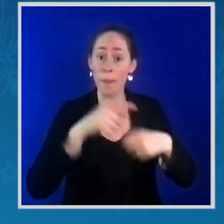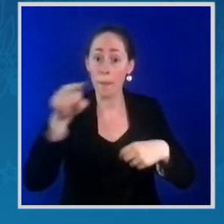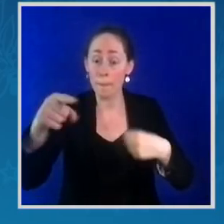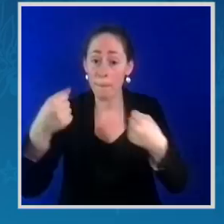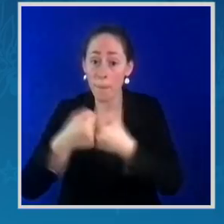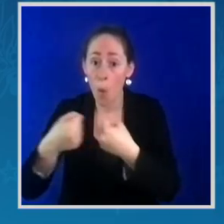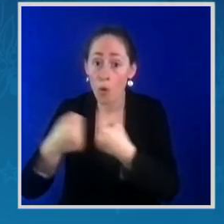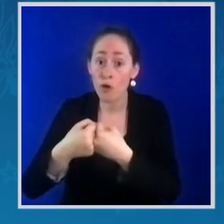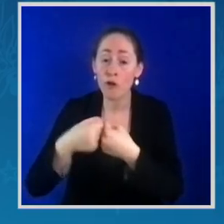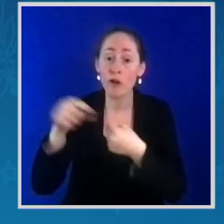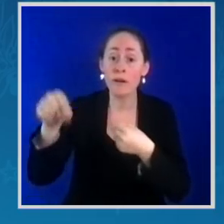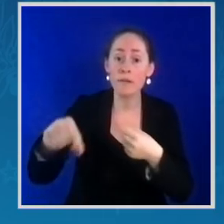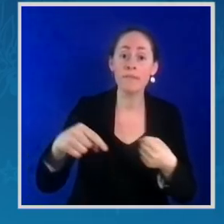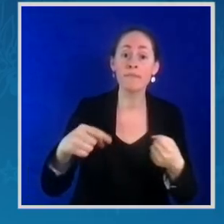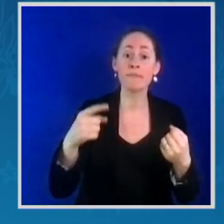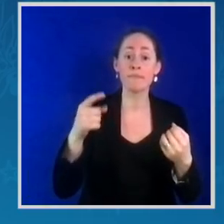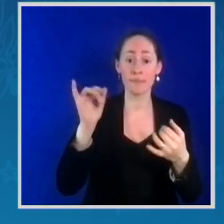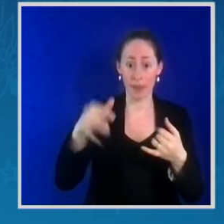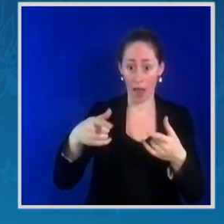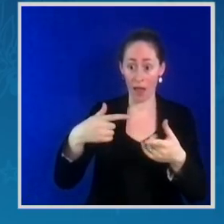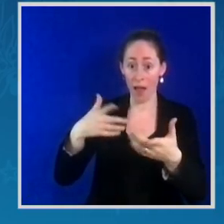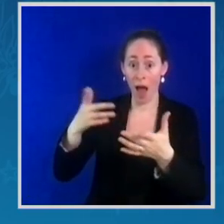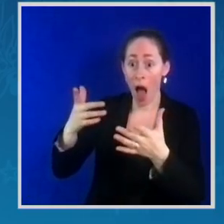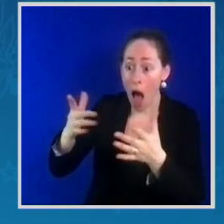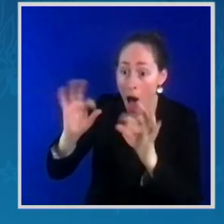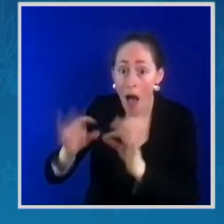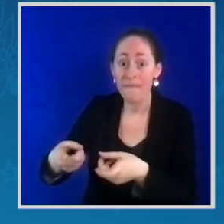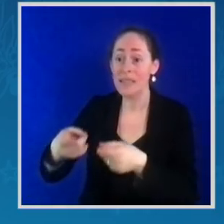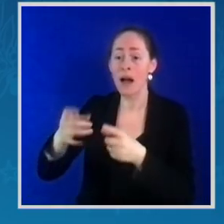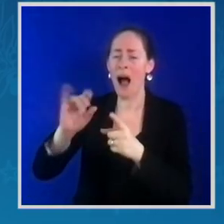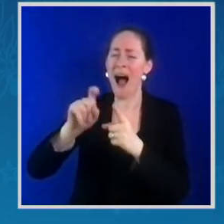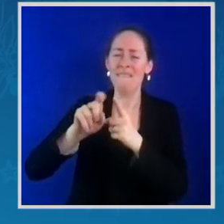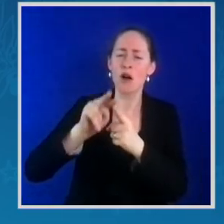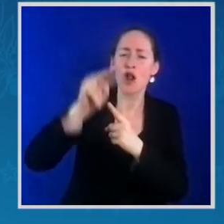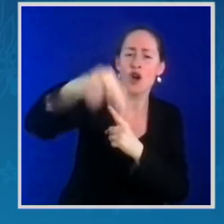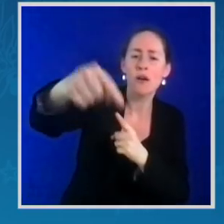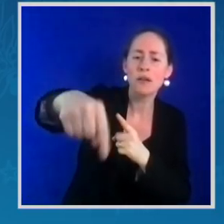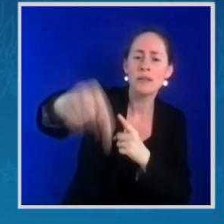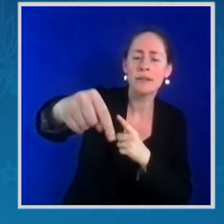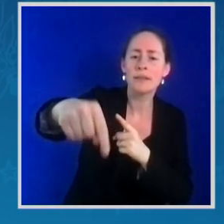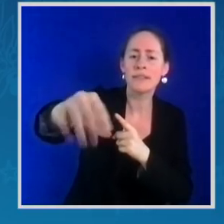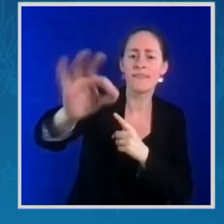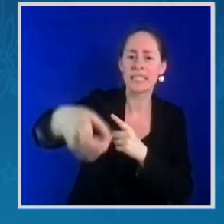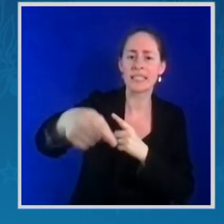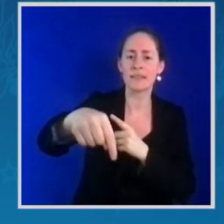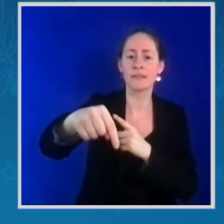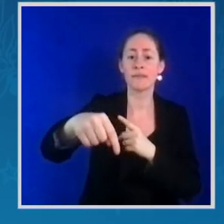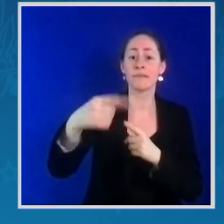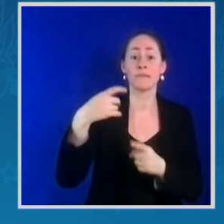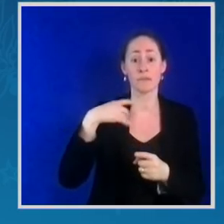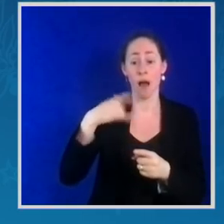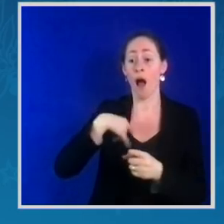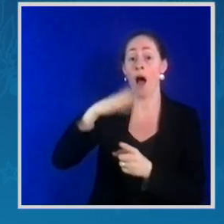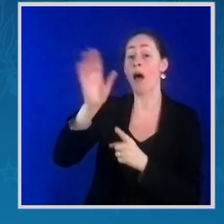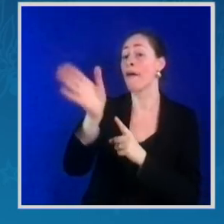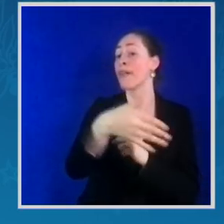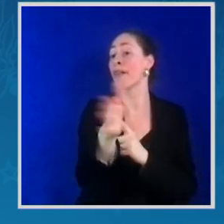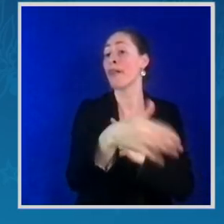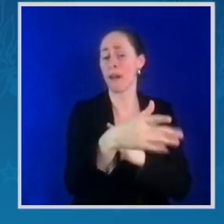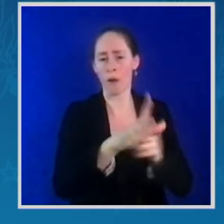if that is the issue that that concerns some. To address the root causes as though